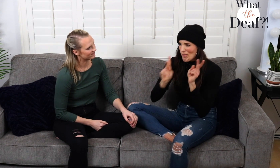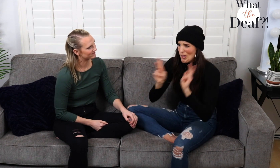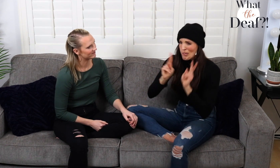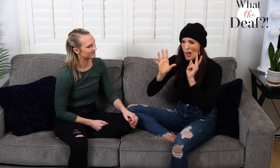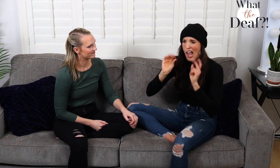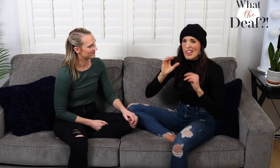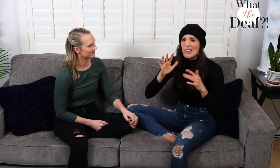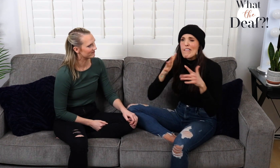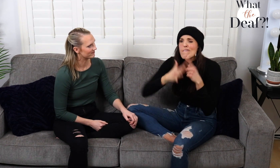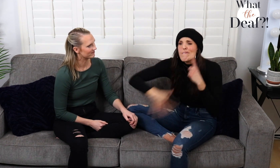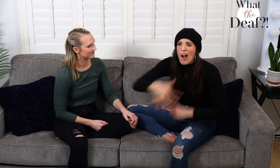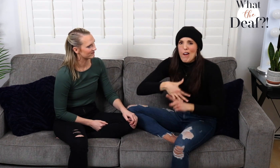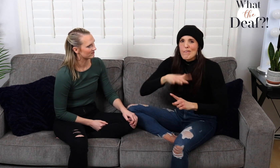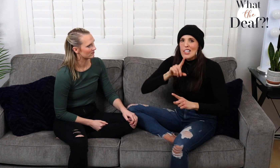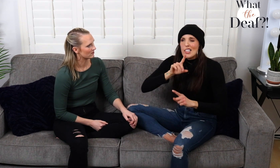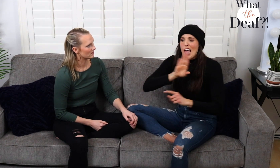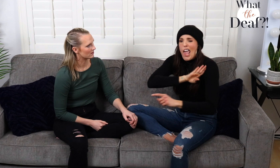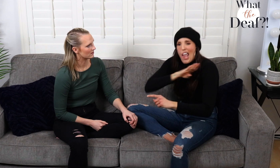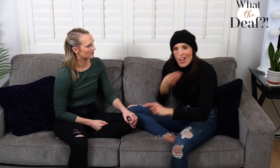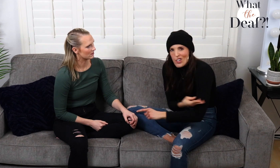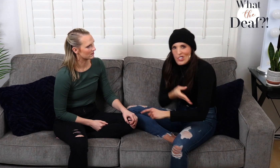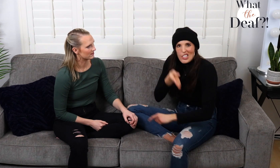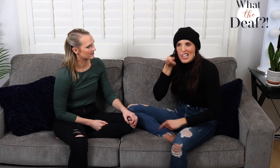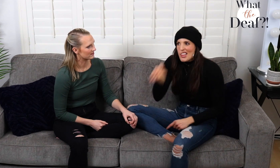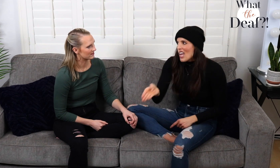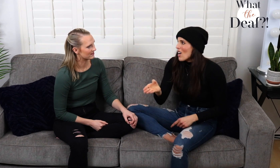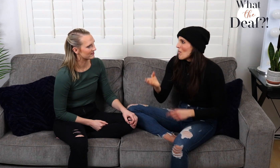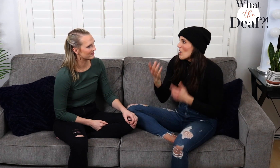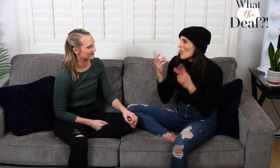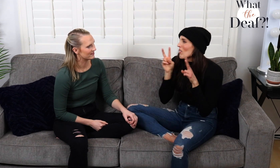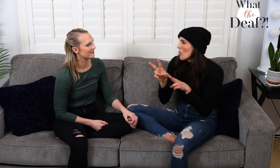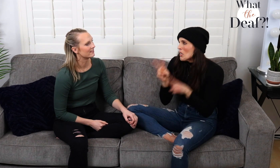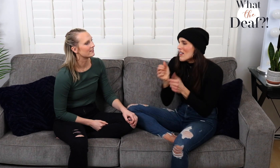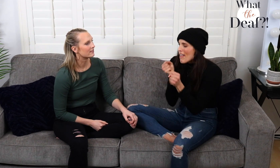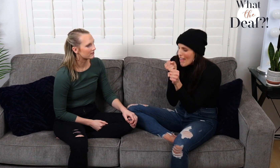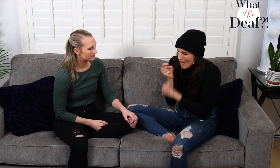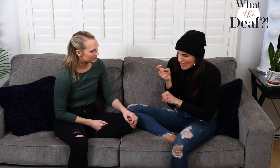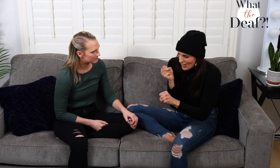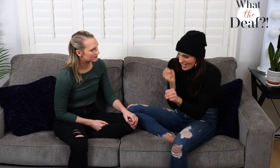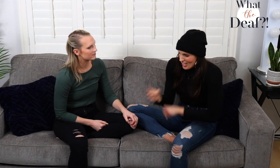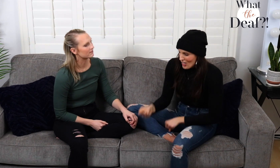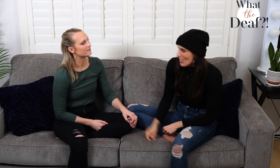people and athletes and the environment and energy there. I always look forward to it every year.